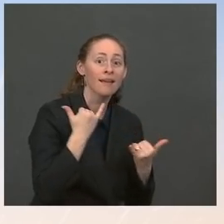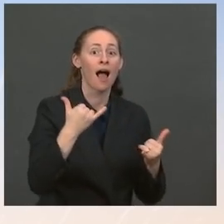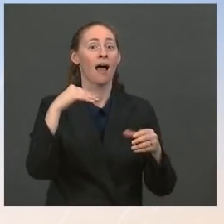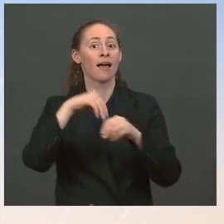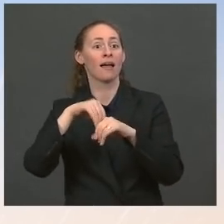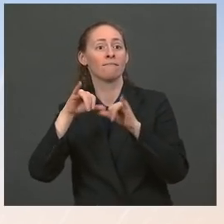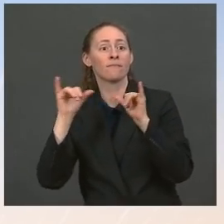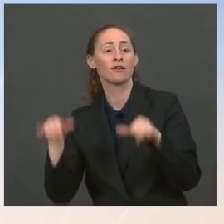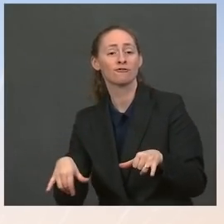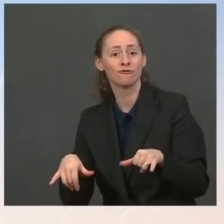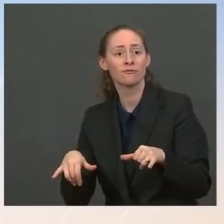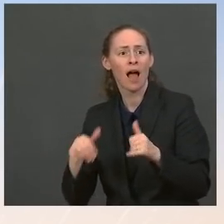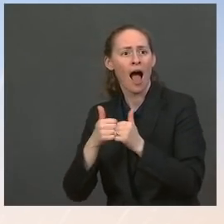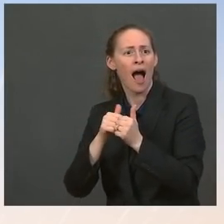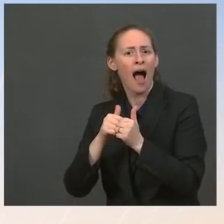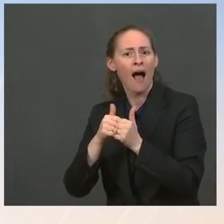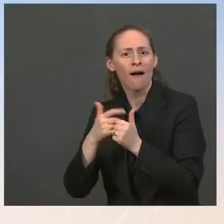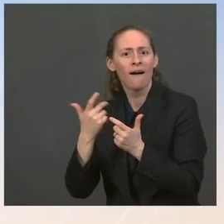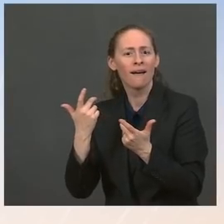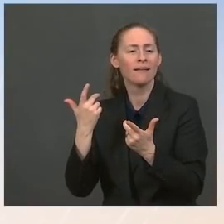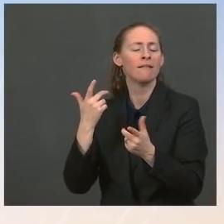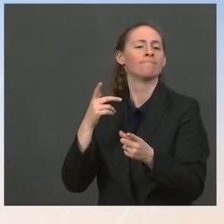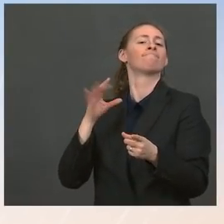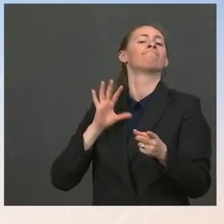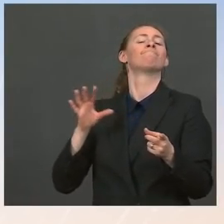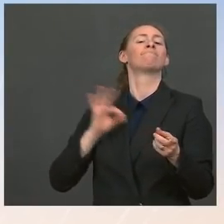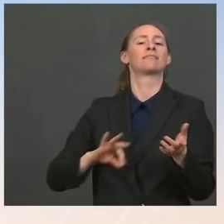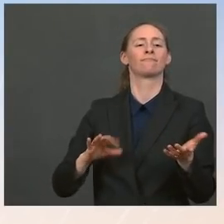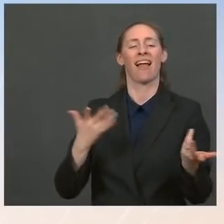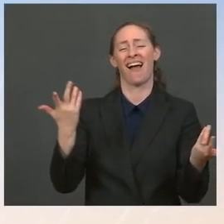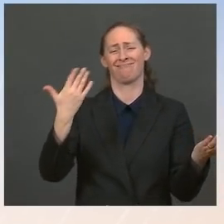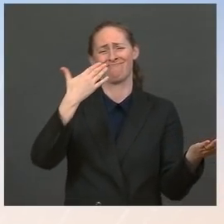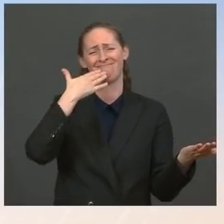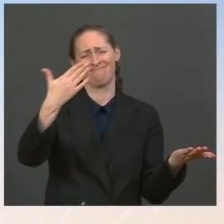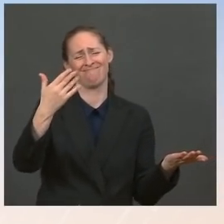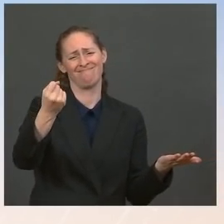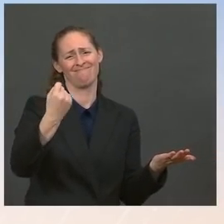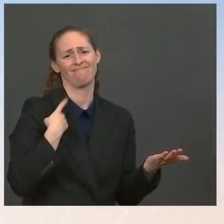I don't have any specifics to pull out or to call out on things that we can improve on.